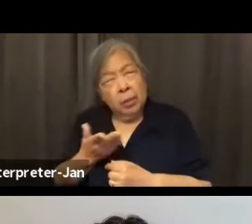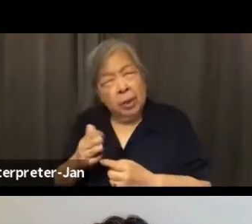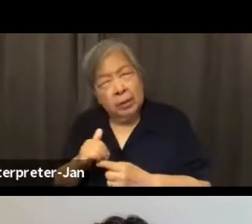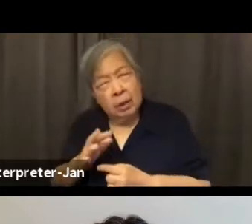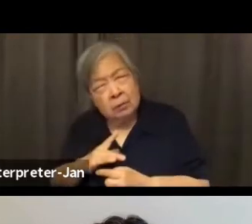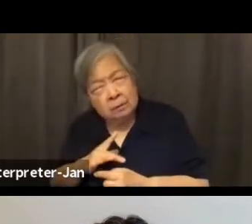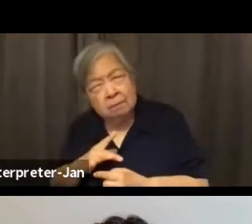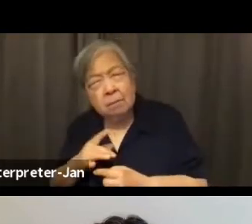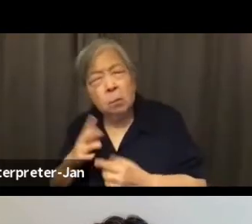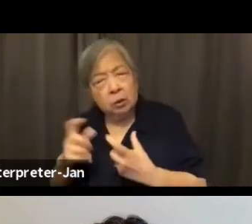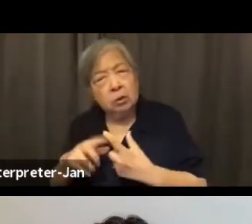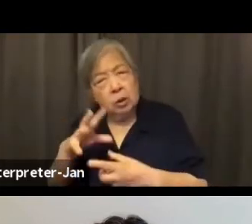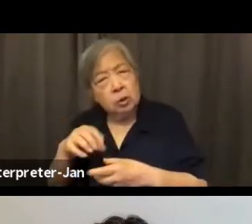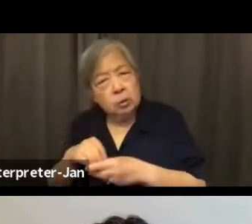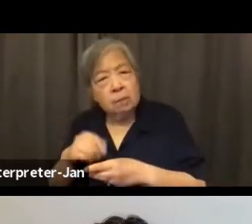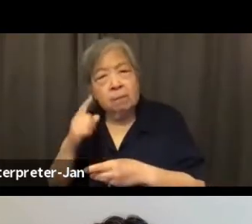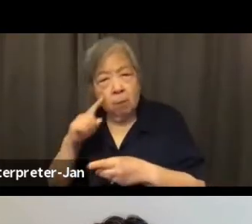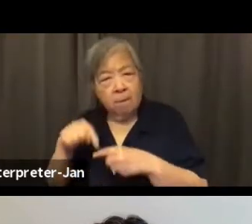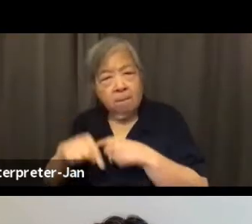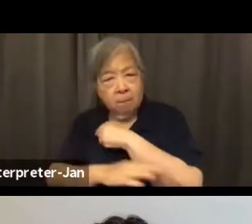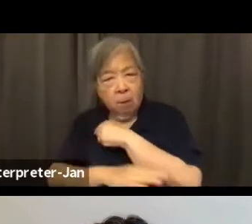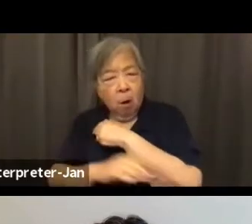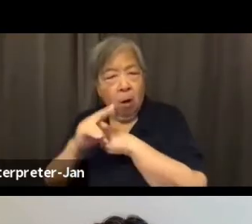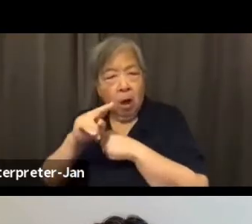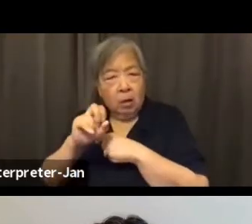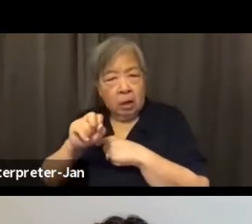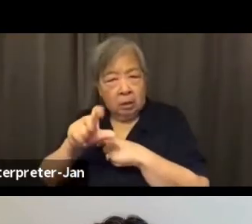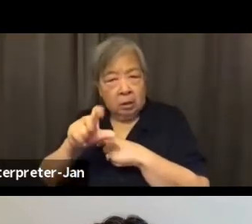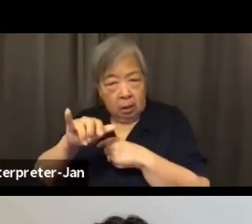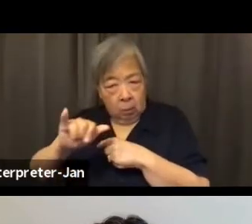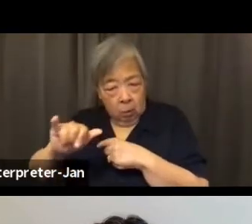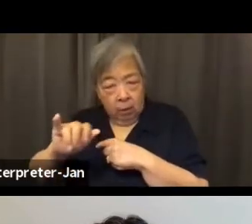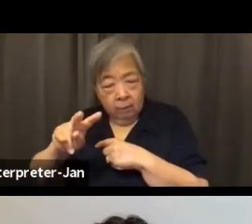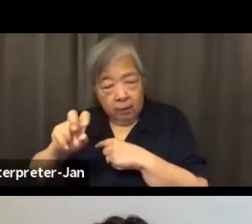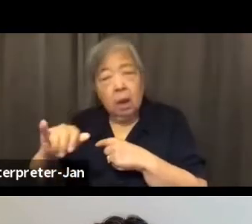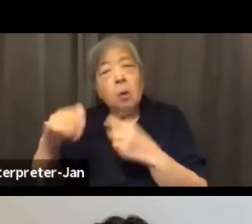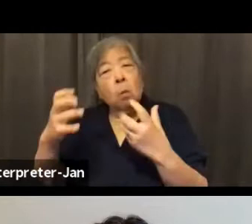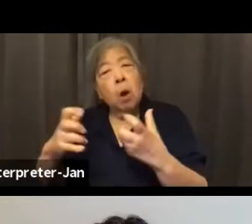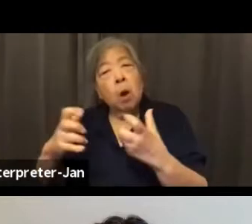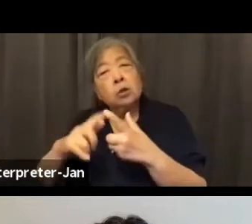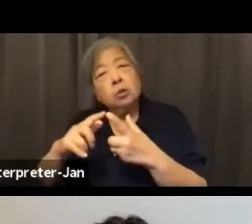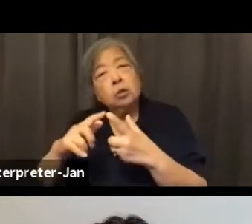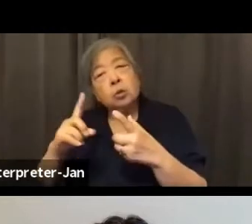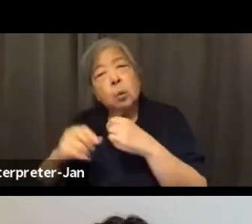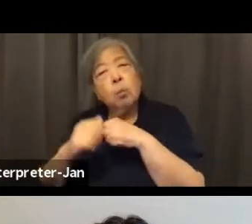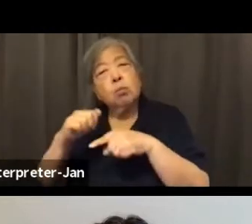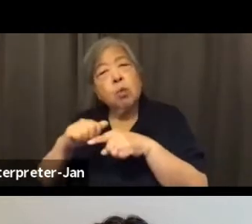virtual NSLI-Y this Fall is to do practice sessions with students and teachers before classes begin.